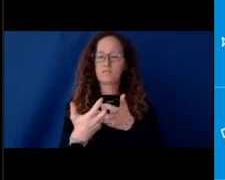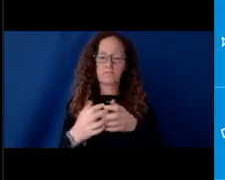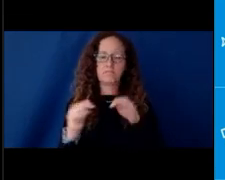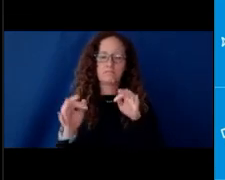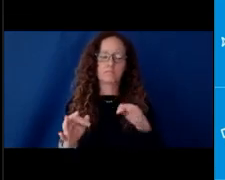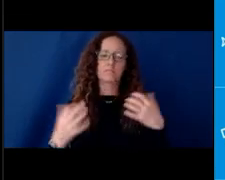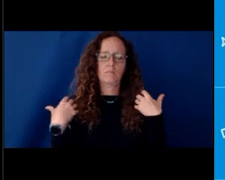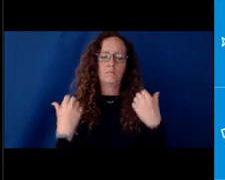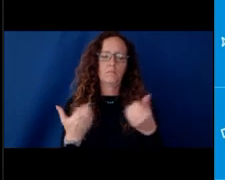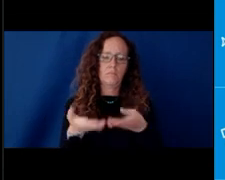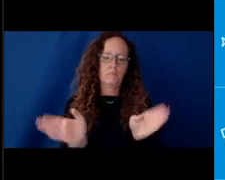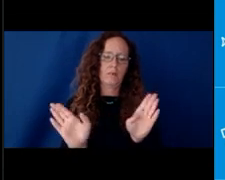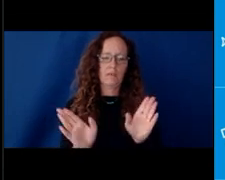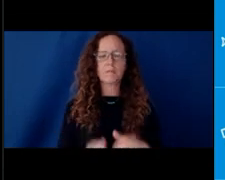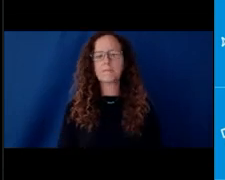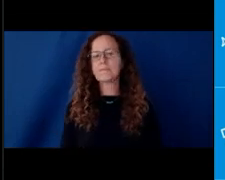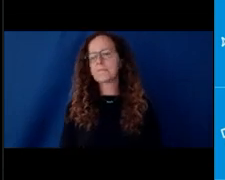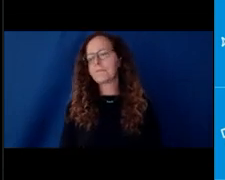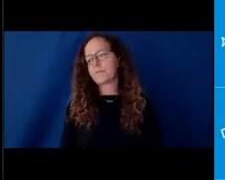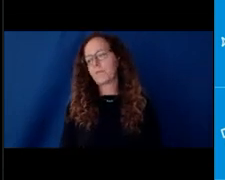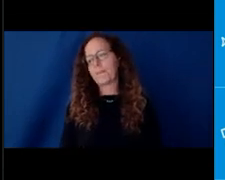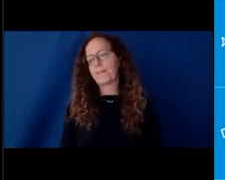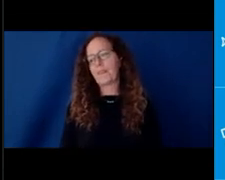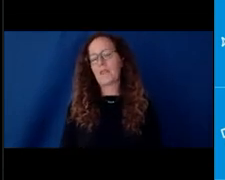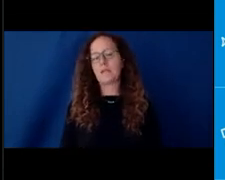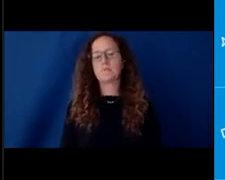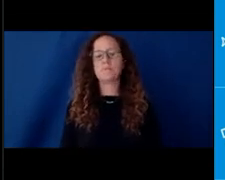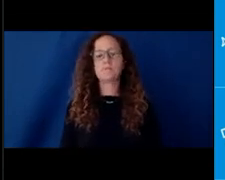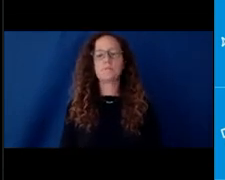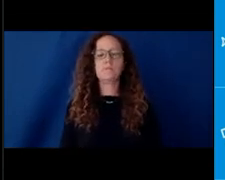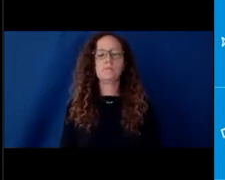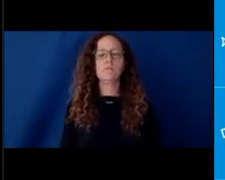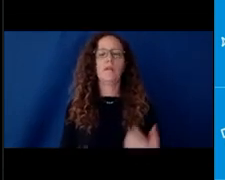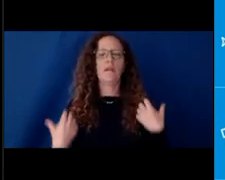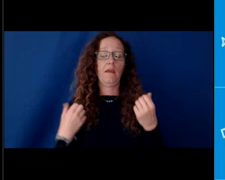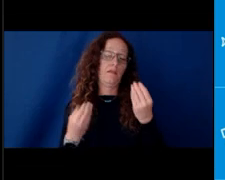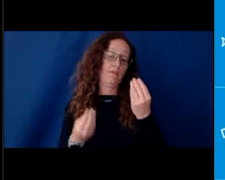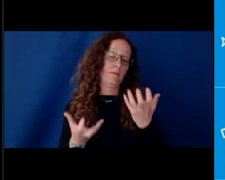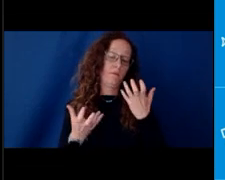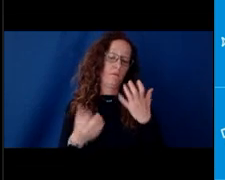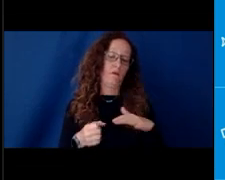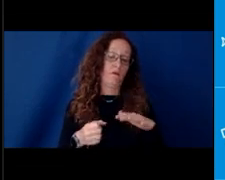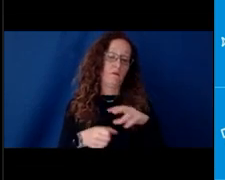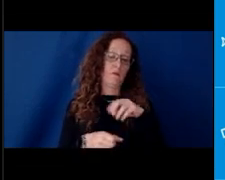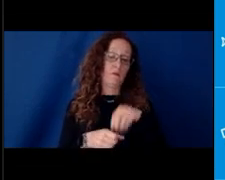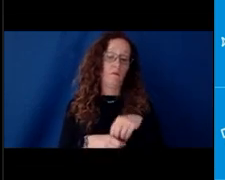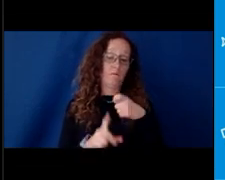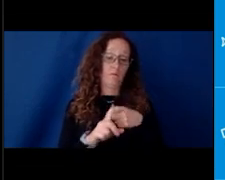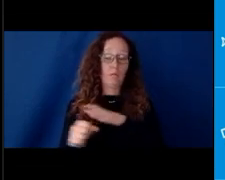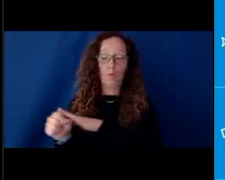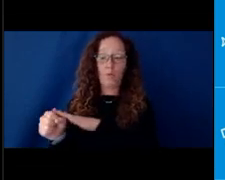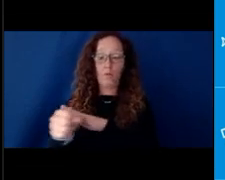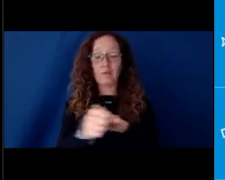So, the local health information that we wanted to include in HeatRisk wasn't readily available. So,